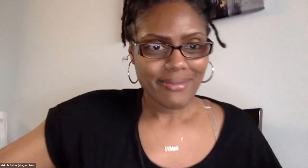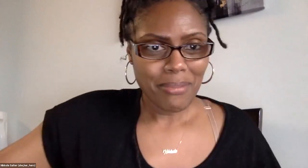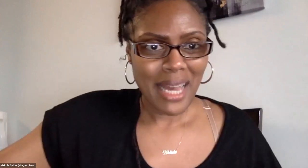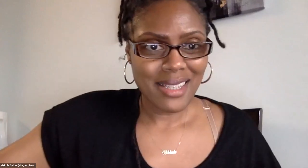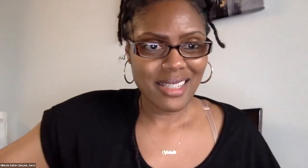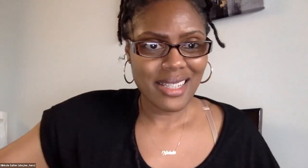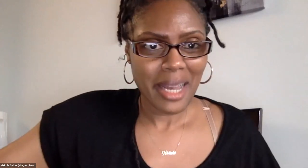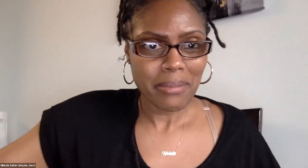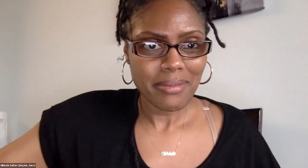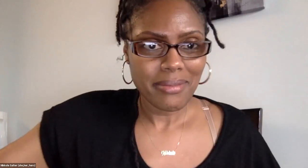Passing it to Sam.